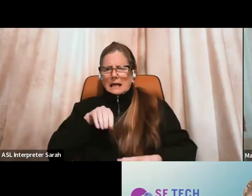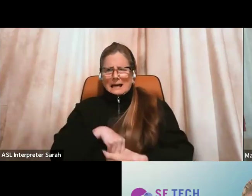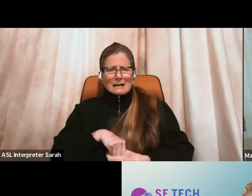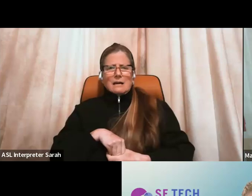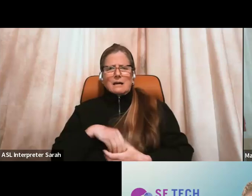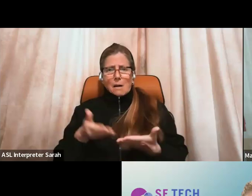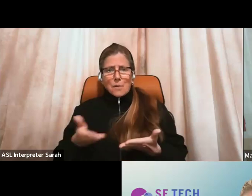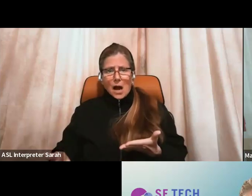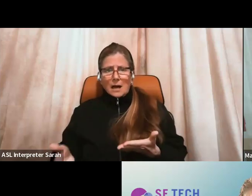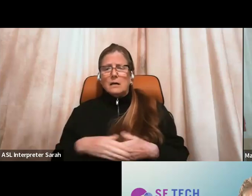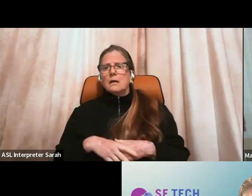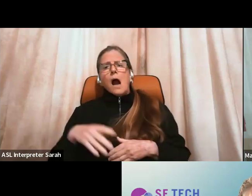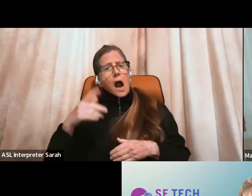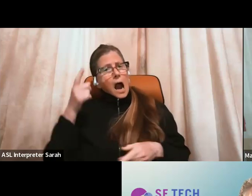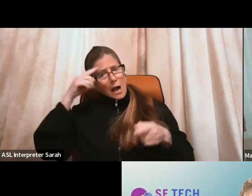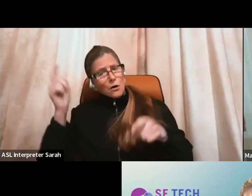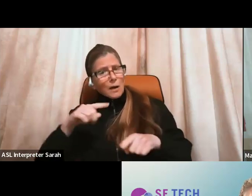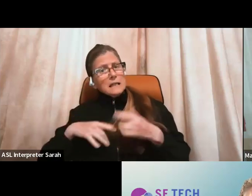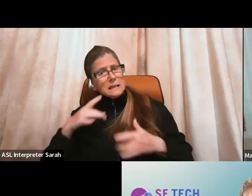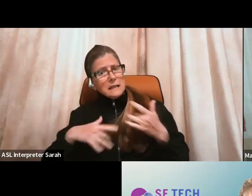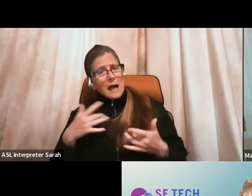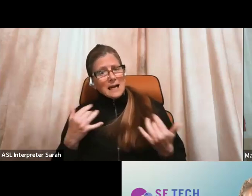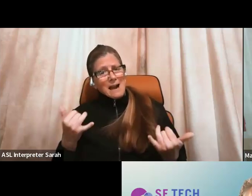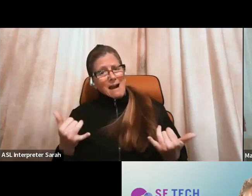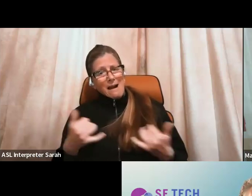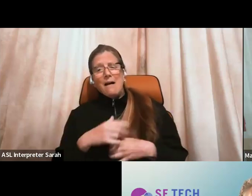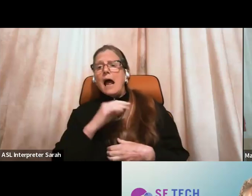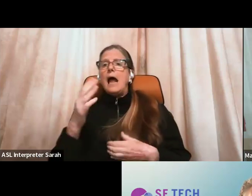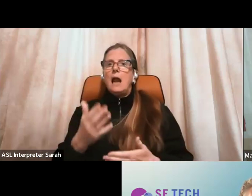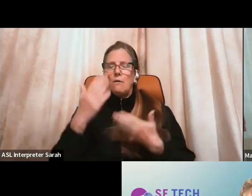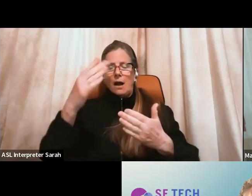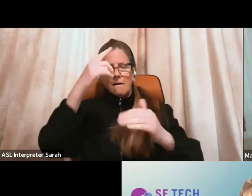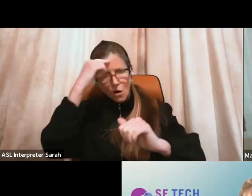so…Agree that it is an exciting time, and I also would recommend for everybody to,